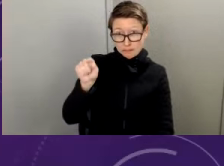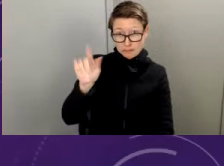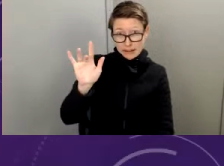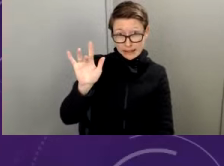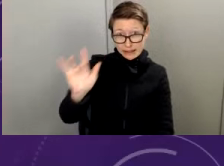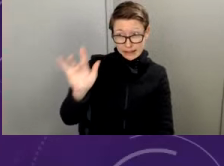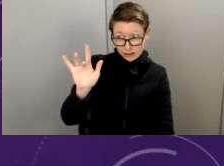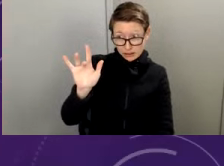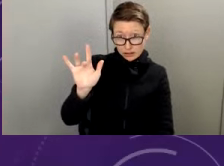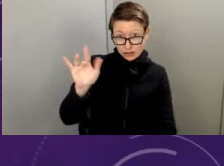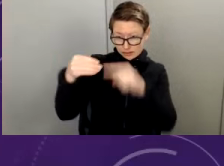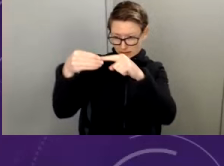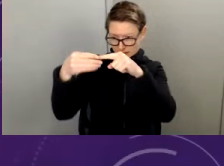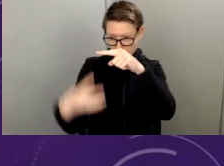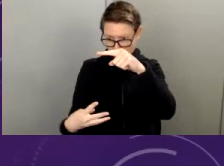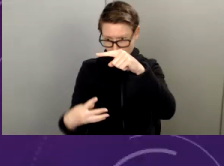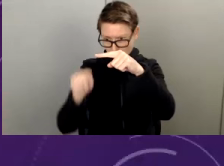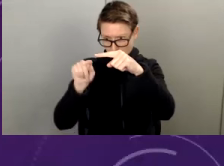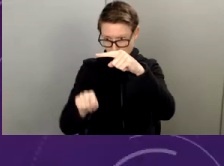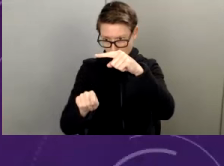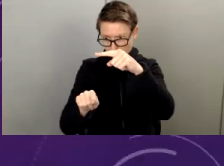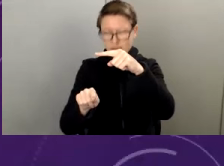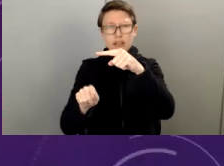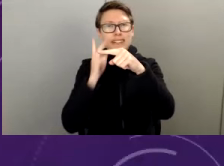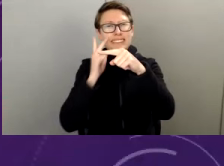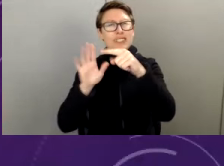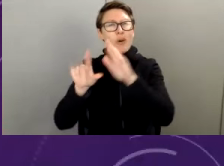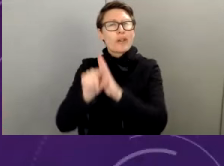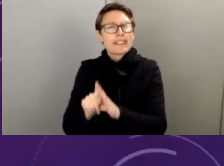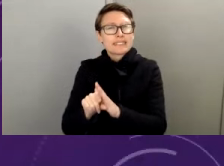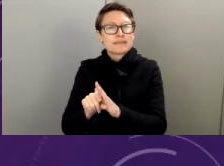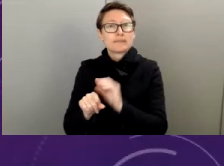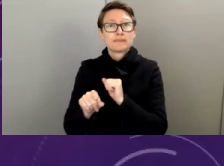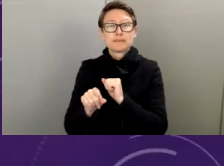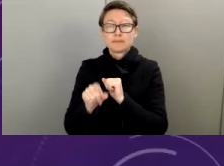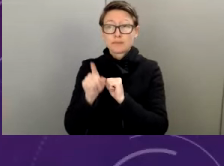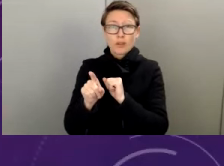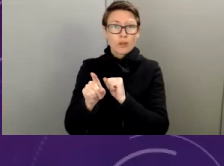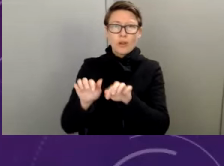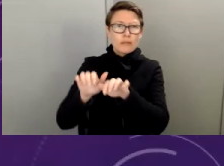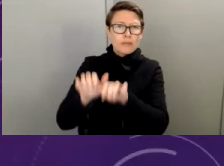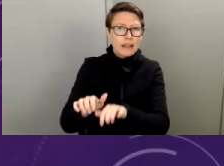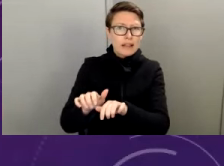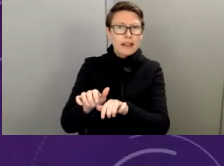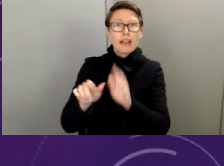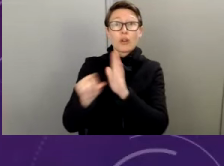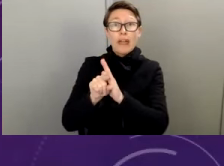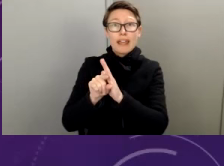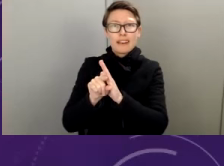and you'll get a dropdown menu on that menu to list your grades. You'll enter the grade for the student and then go to each one.